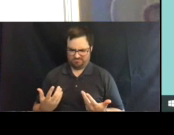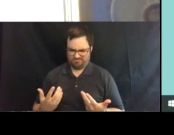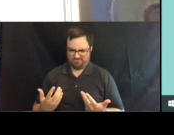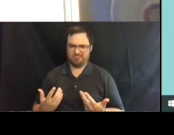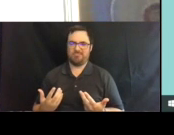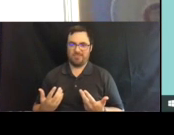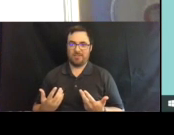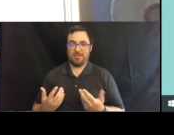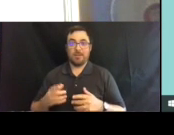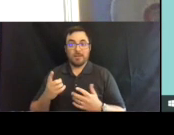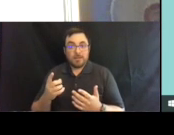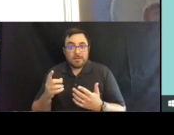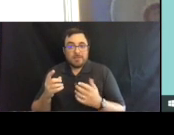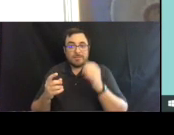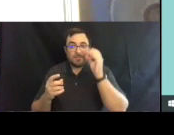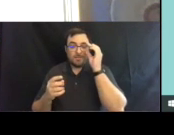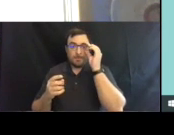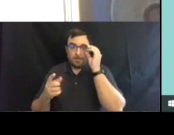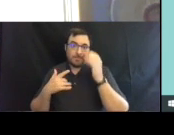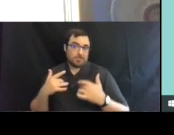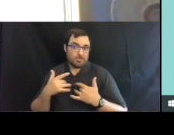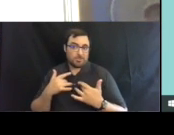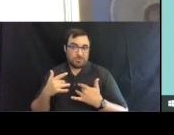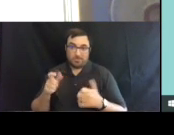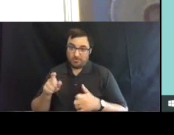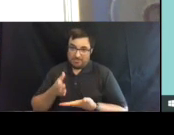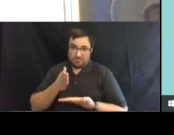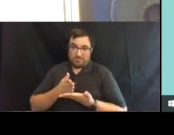they could do it that's a concern. So stop where you are and spot check it.